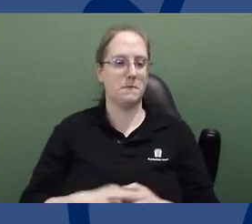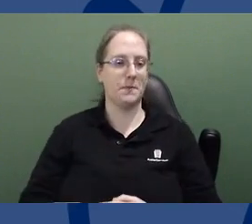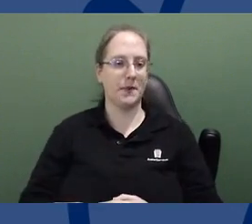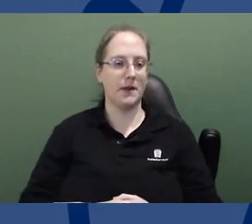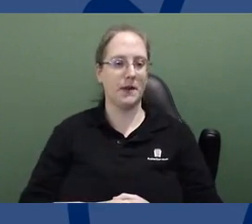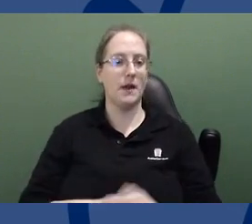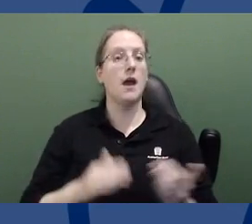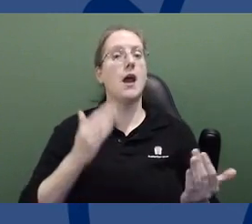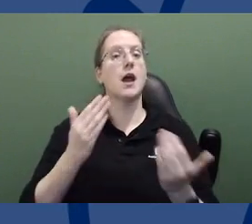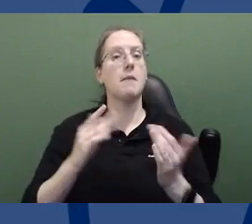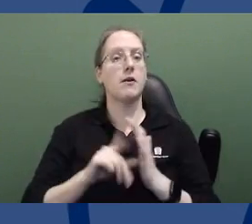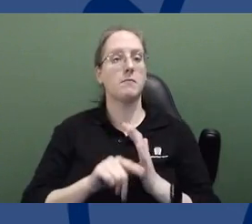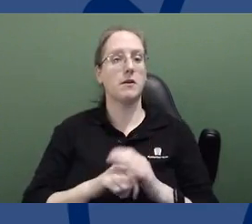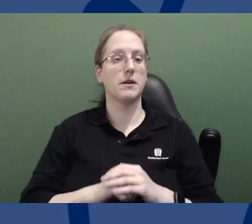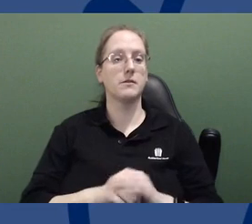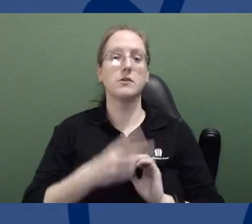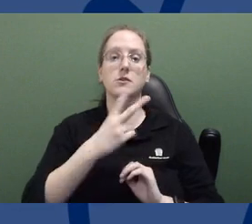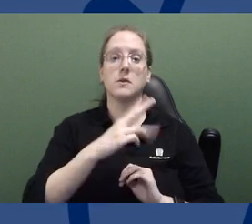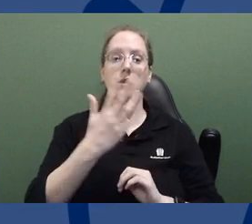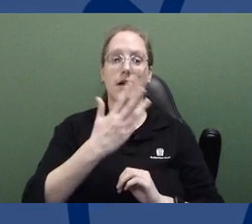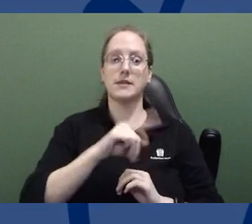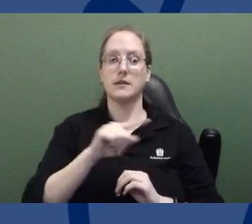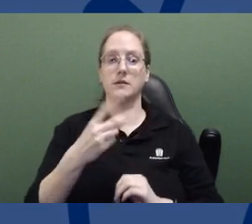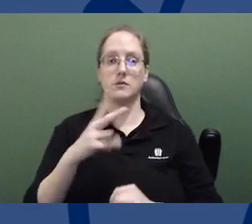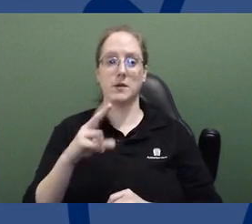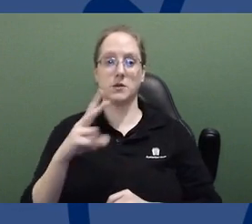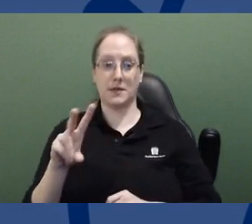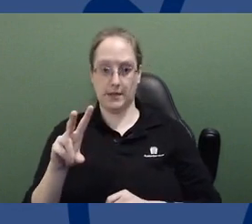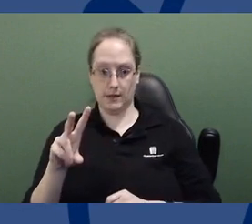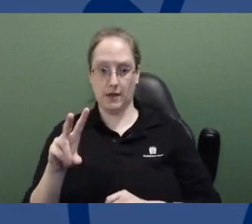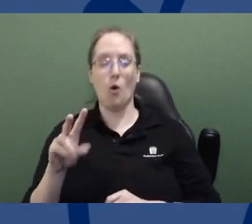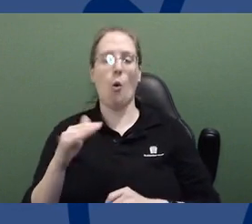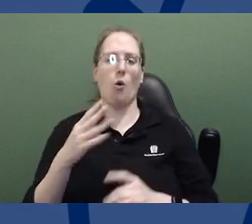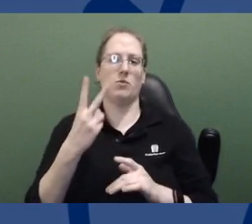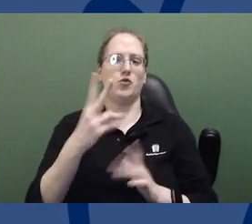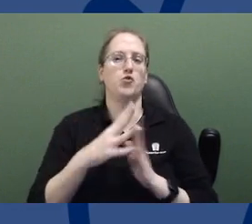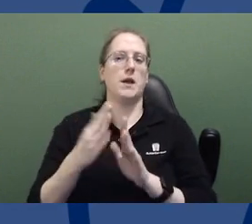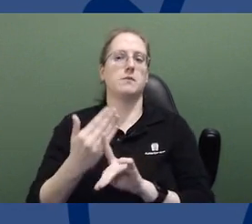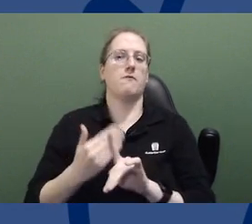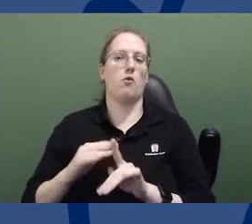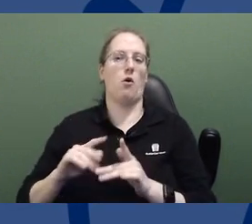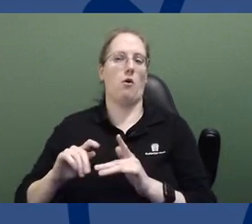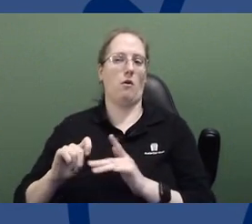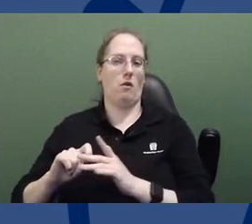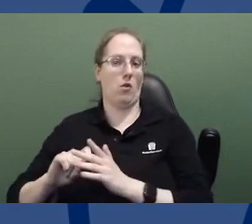2019, 2020 and the two weeks before lockdown. Is this for all businesses or just for new